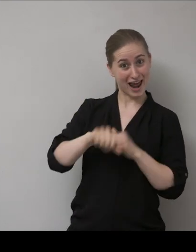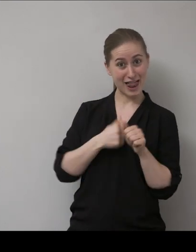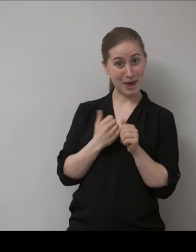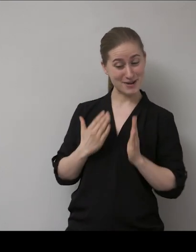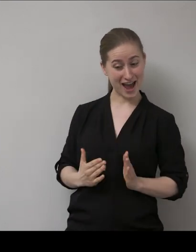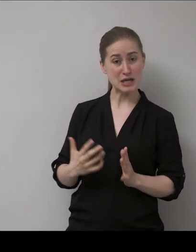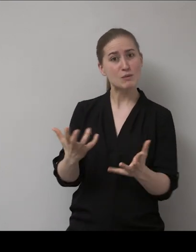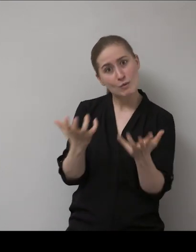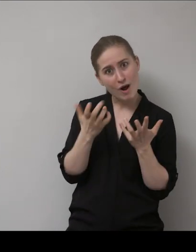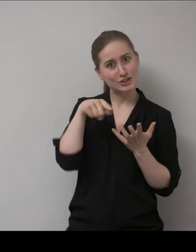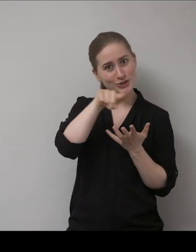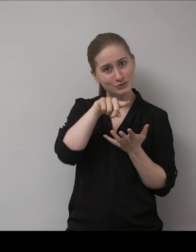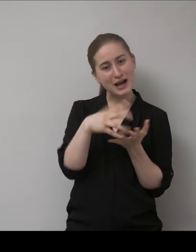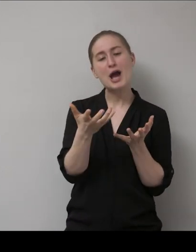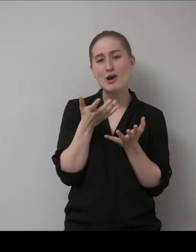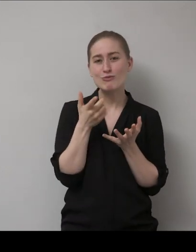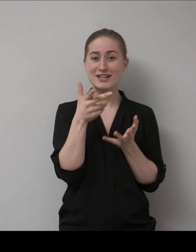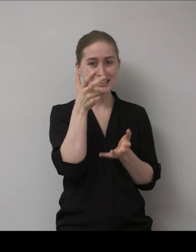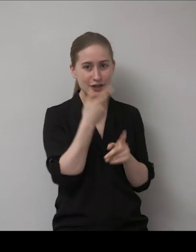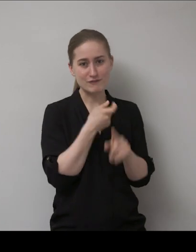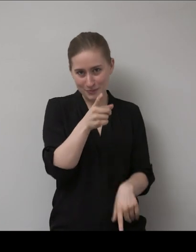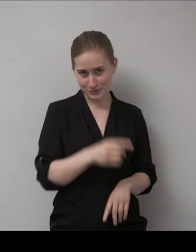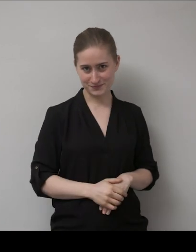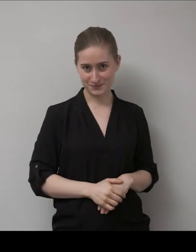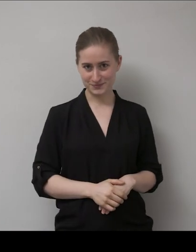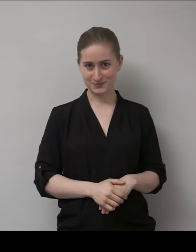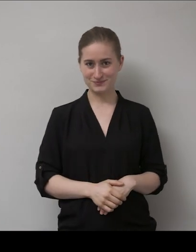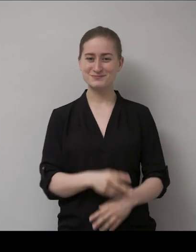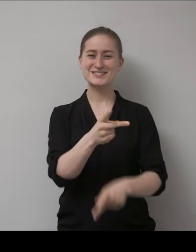We want you, and we want to hear from you. Take care, y'all.